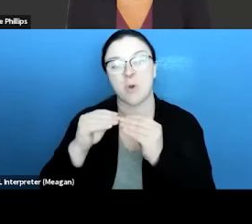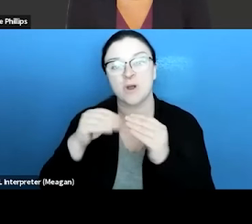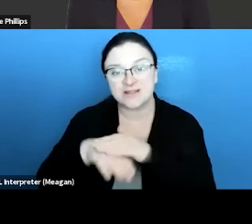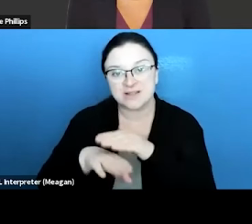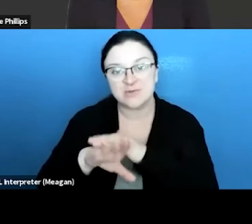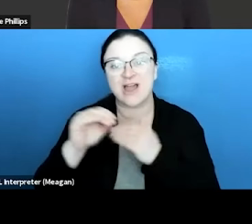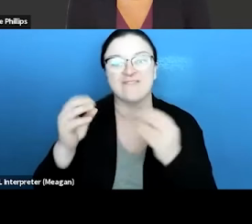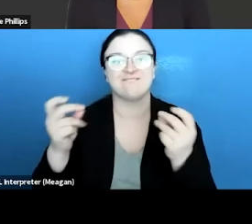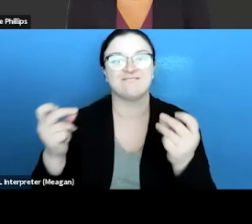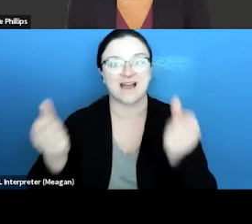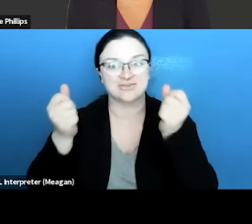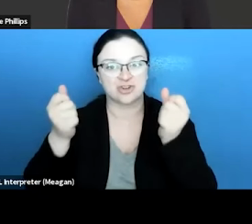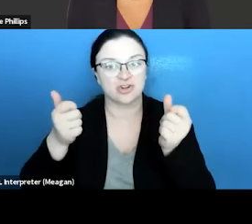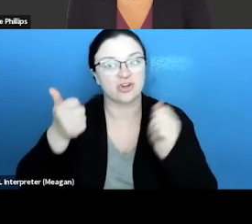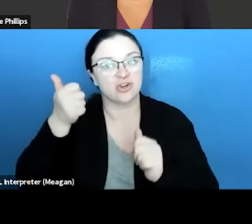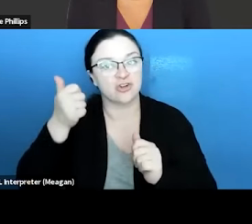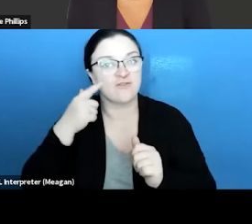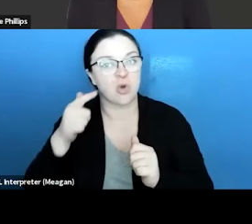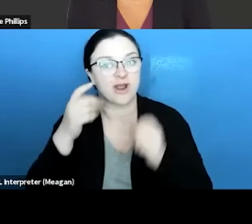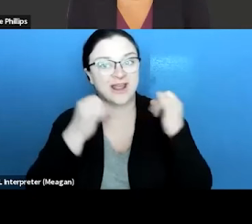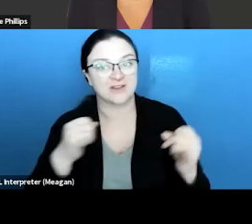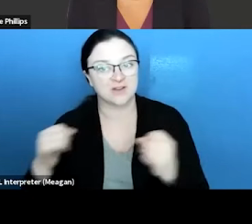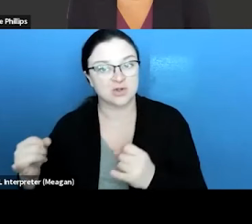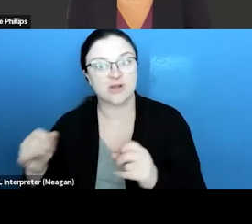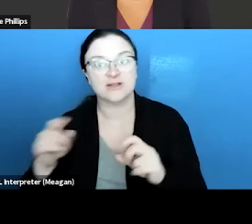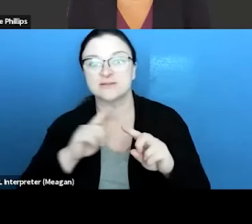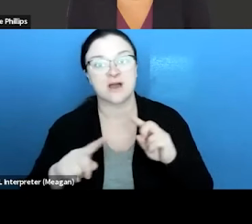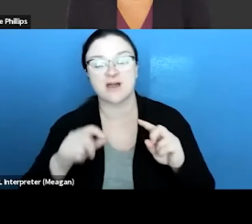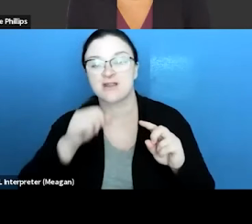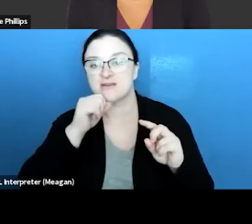but not at the expense of those other things